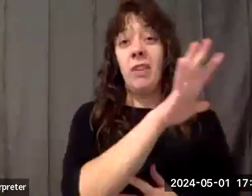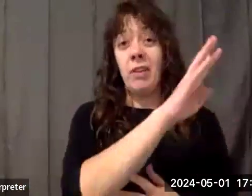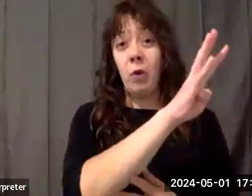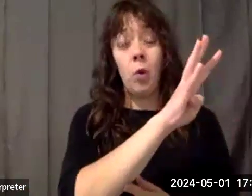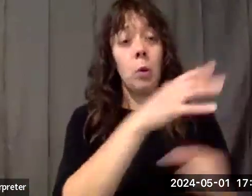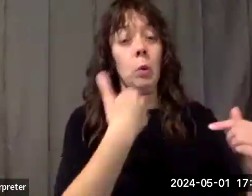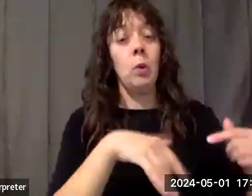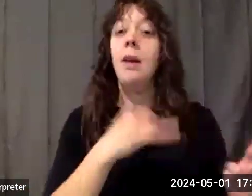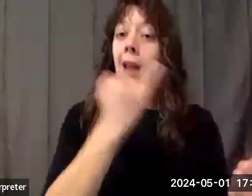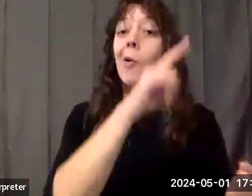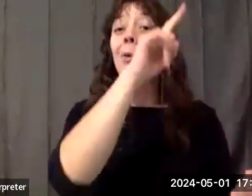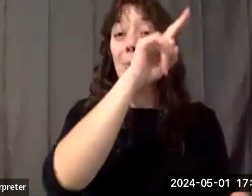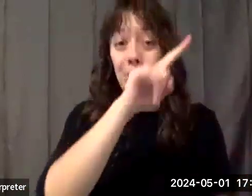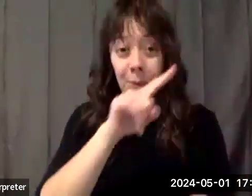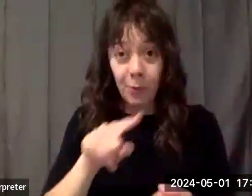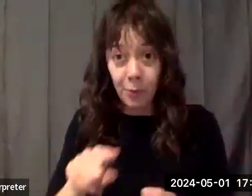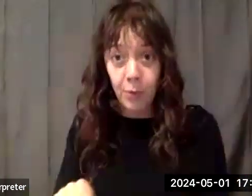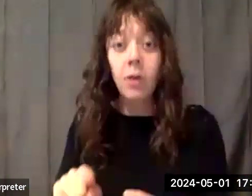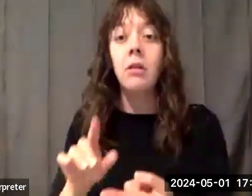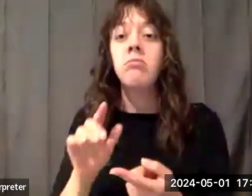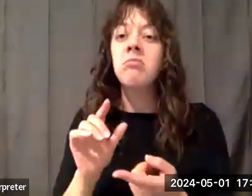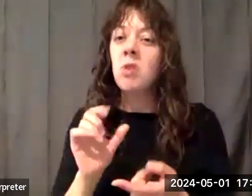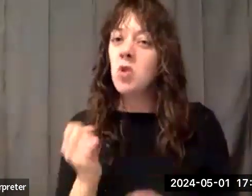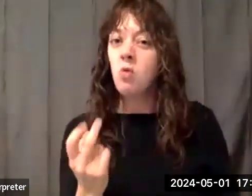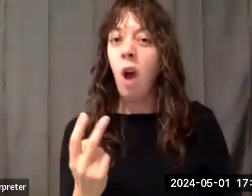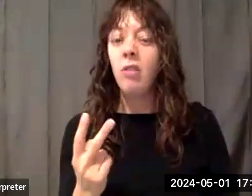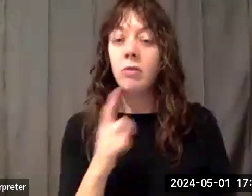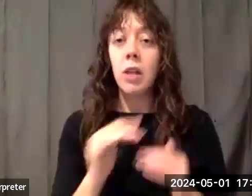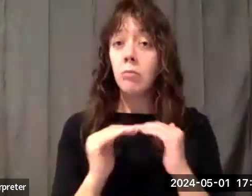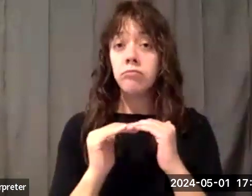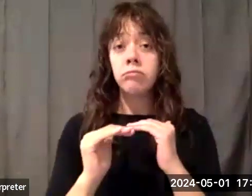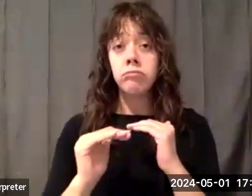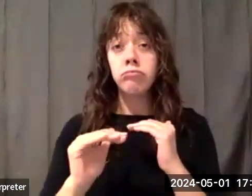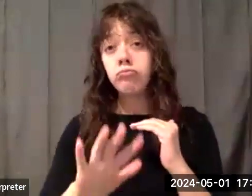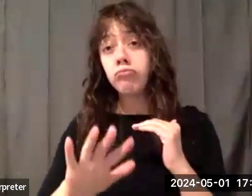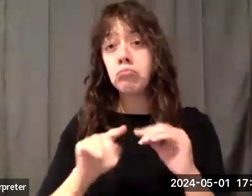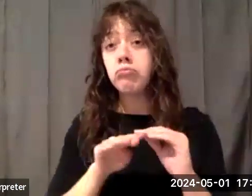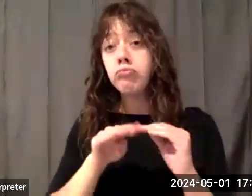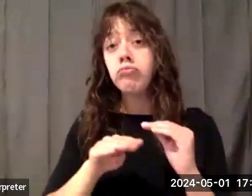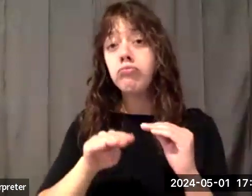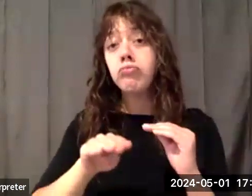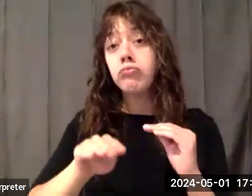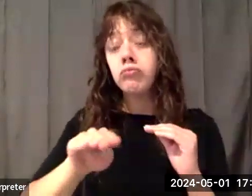and maintaining in that area since approximately late October of last year.